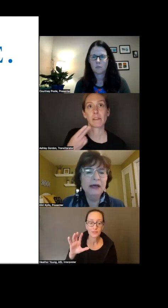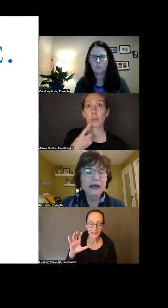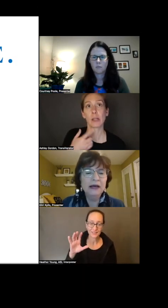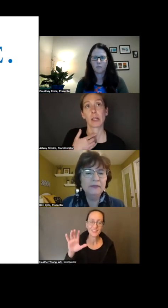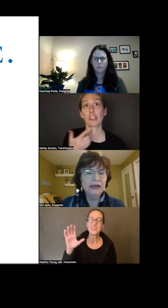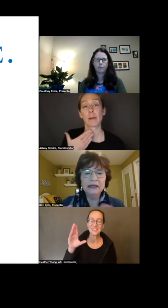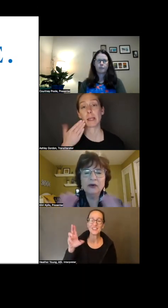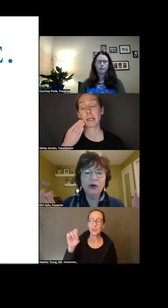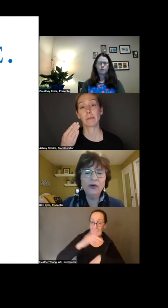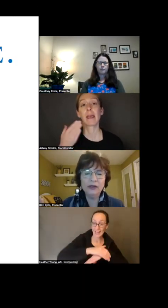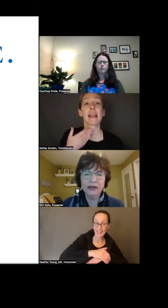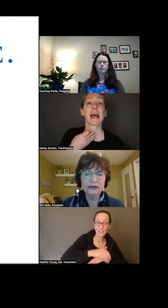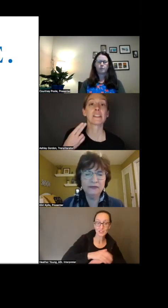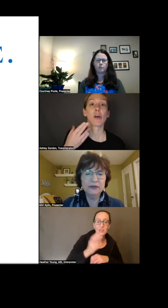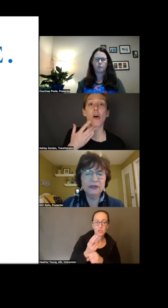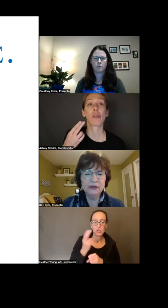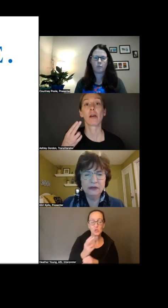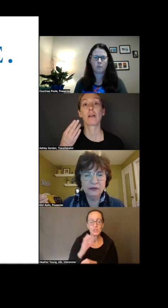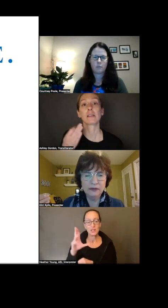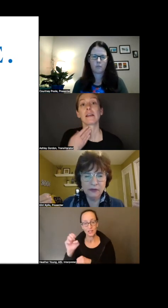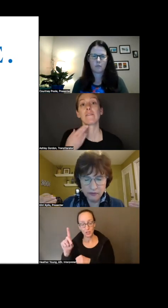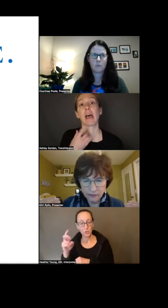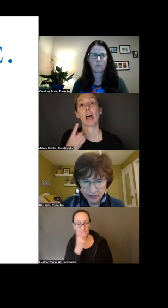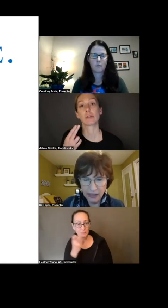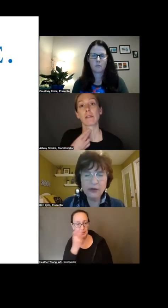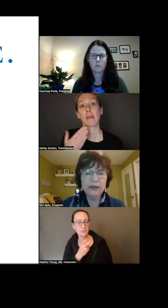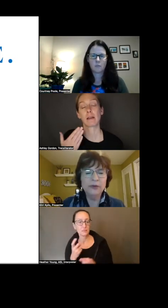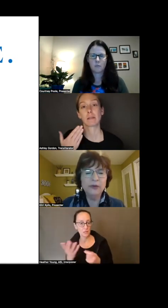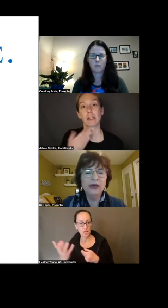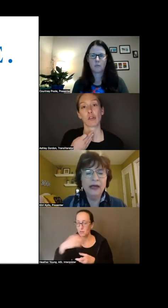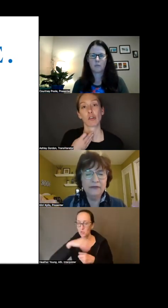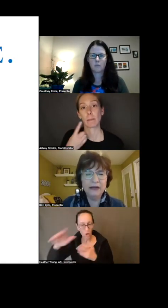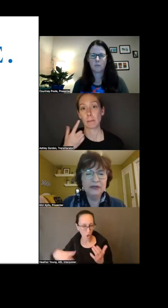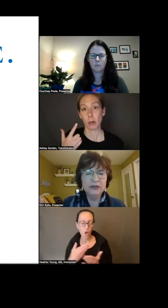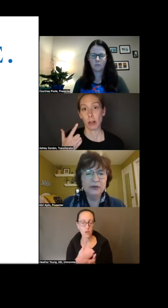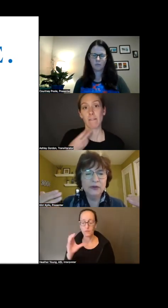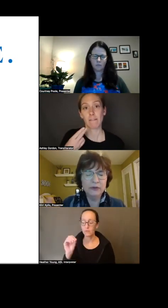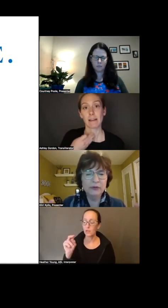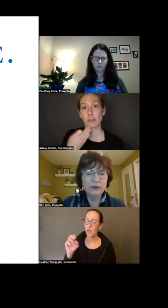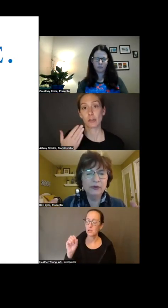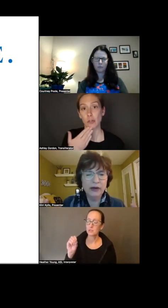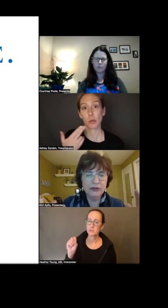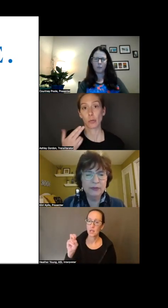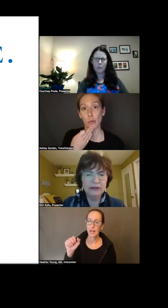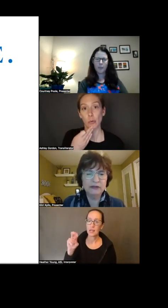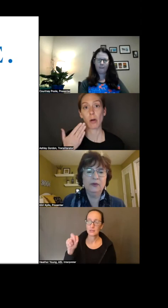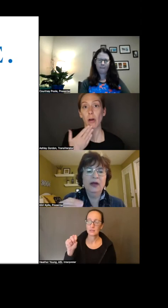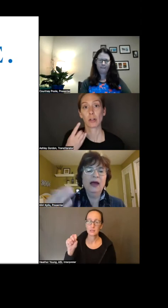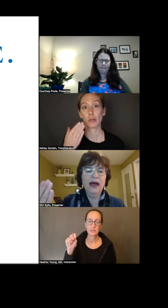it has all the consonant vowels that hearing people have access to through auditory means. So,